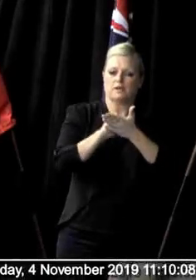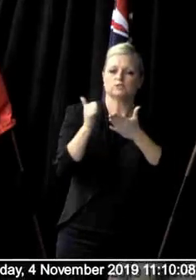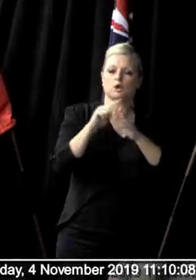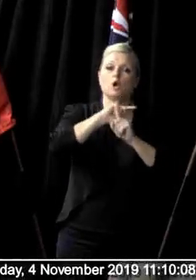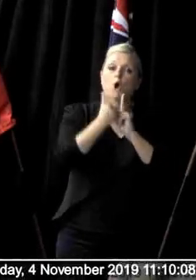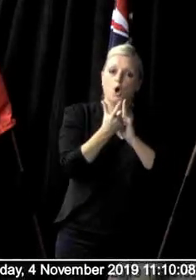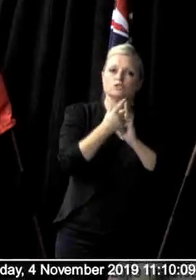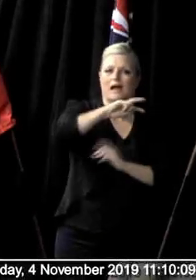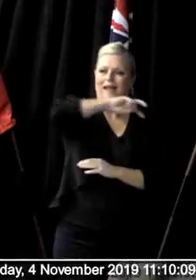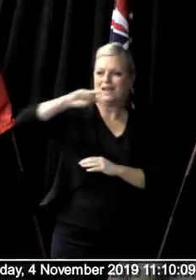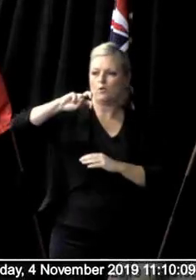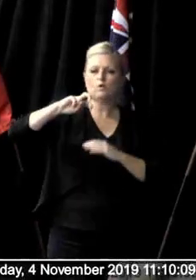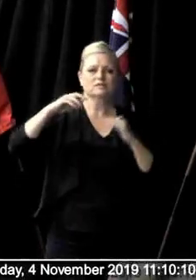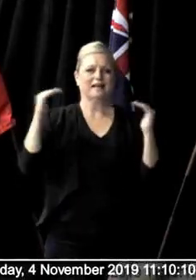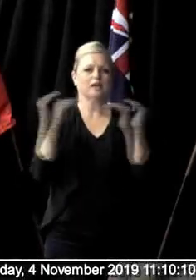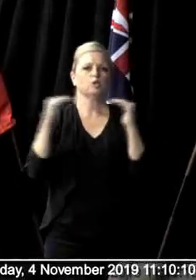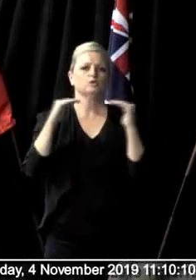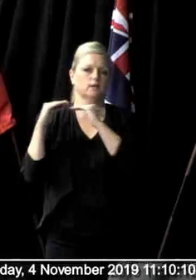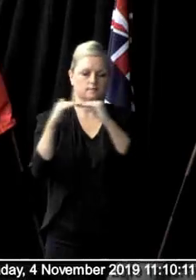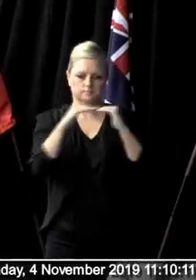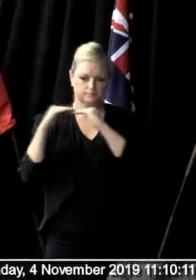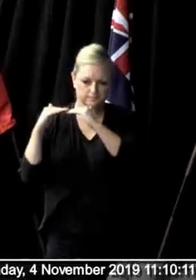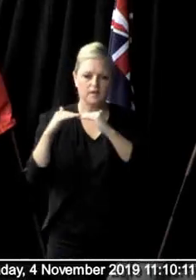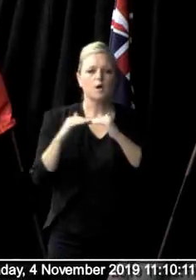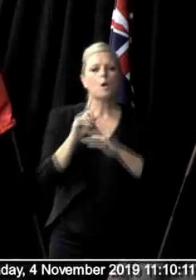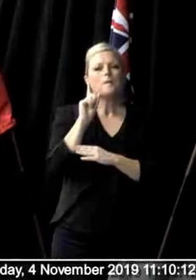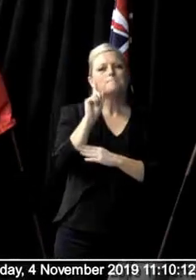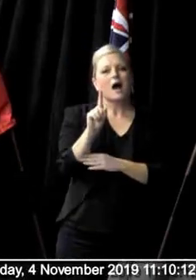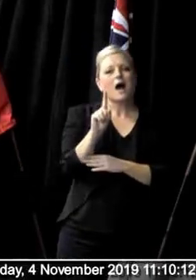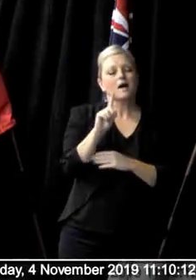compartmentalised approach where programs for Aboriginal and Torres Strait Islander